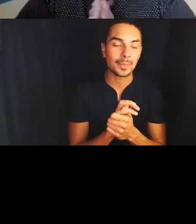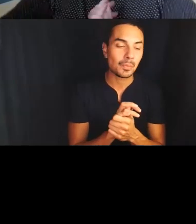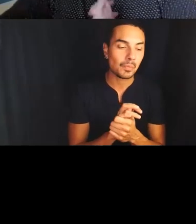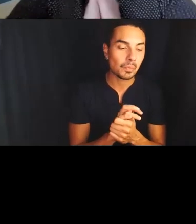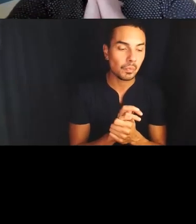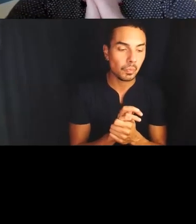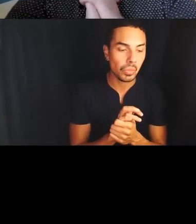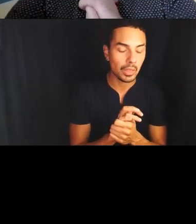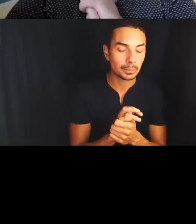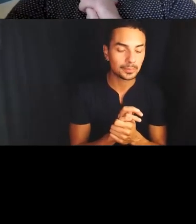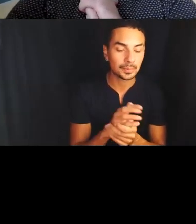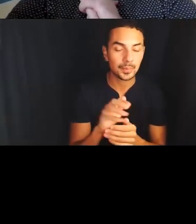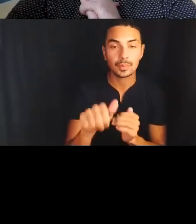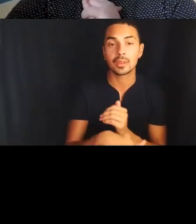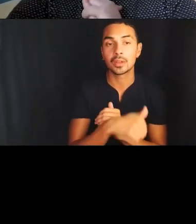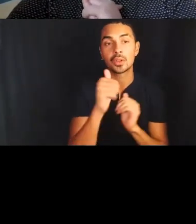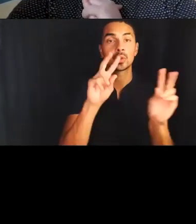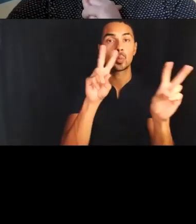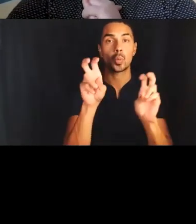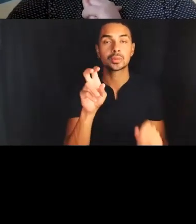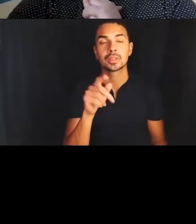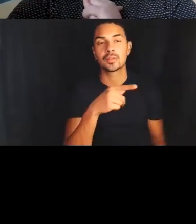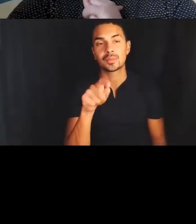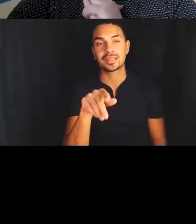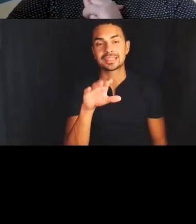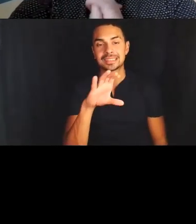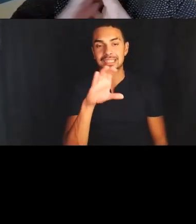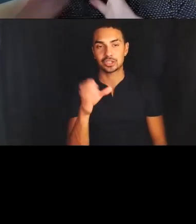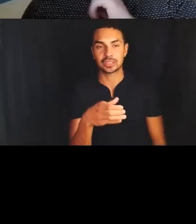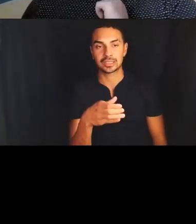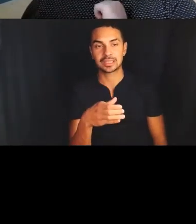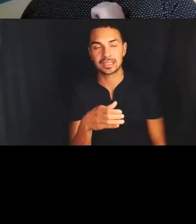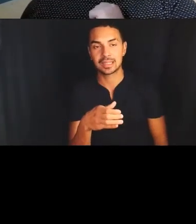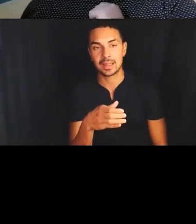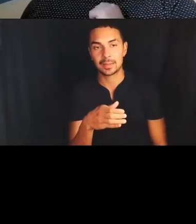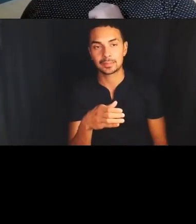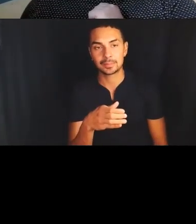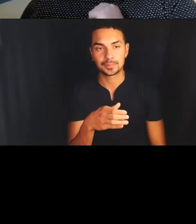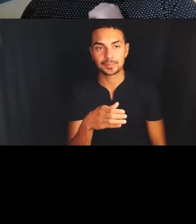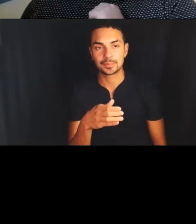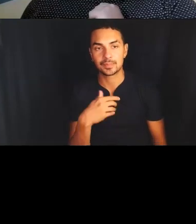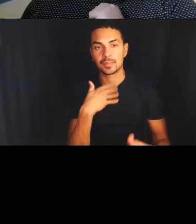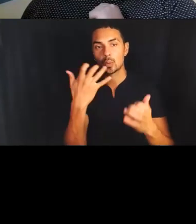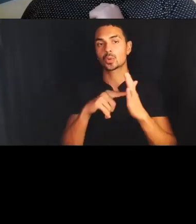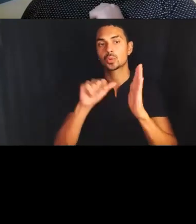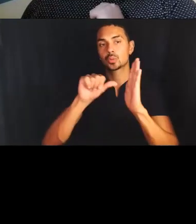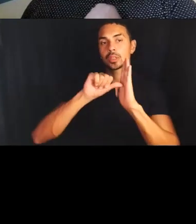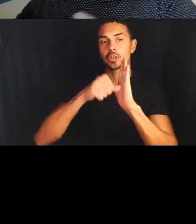And another quote from these sessions, "And I wanna reiterate,